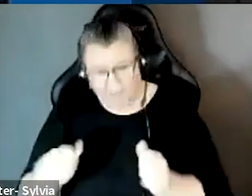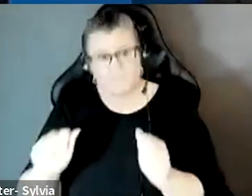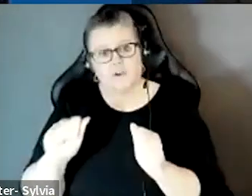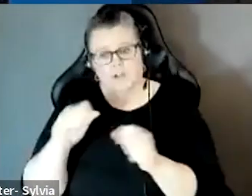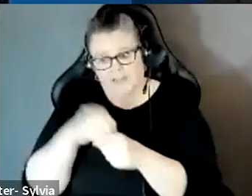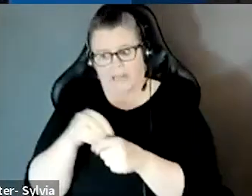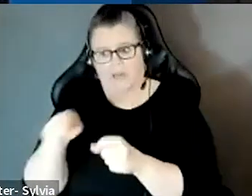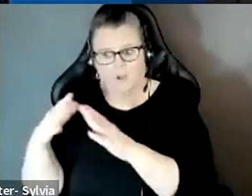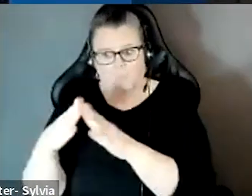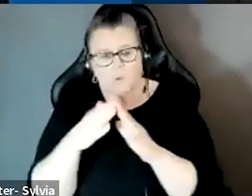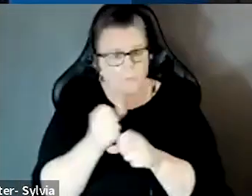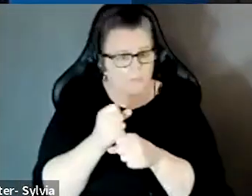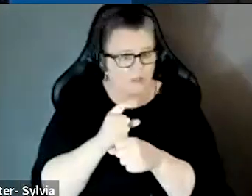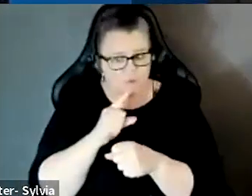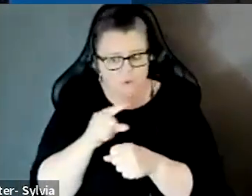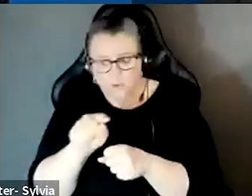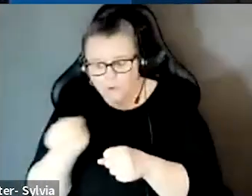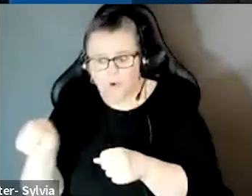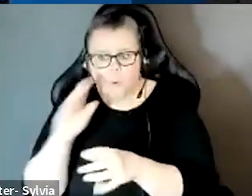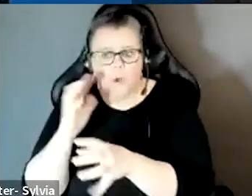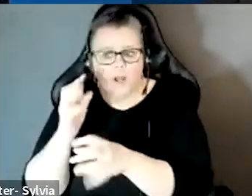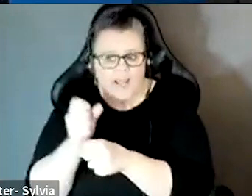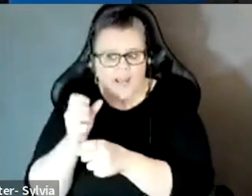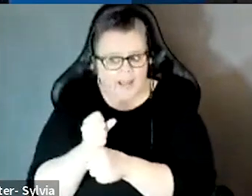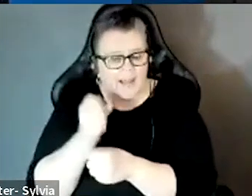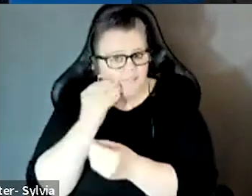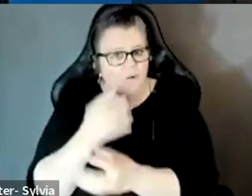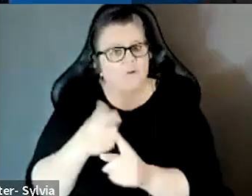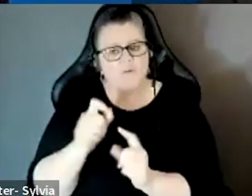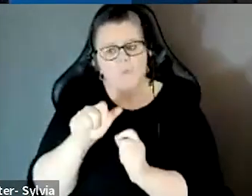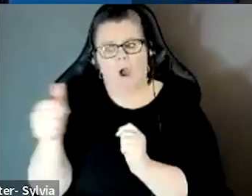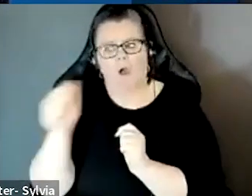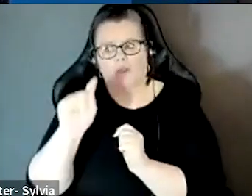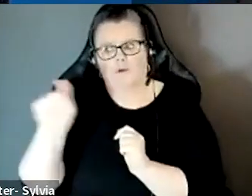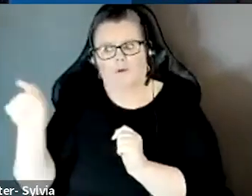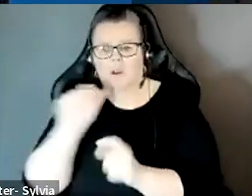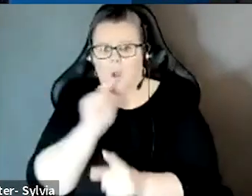that people are getting the messages from other trusted sources of information as well. So I feel like that would be important to support.